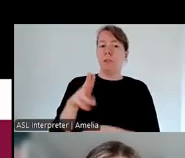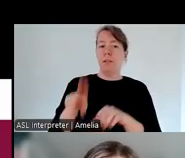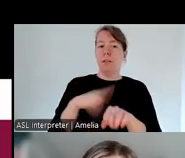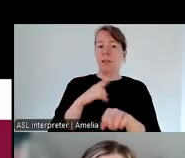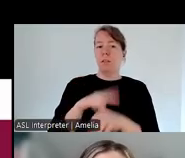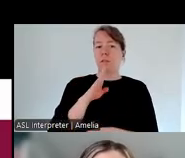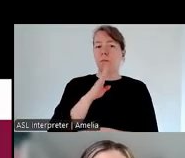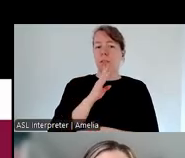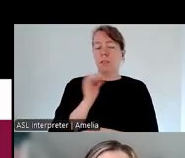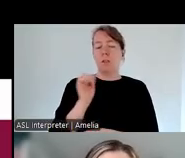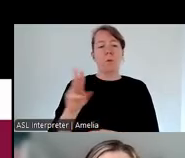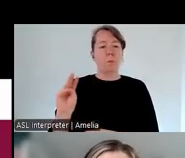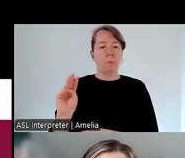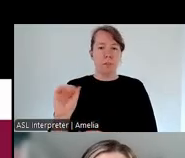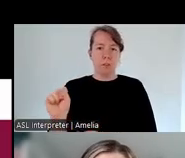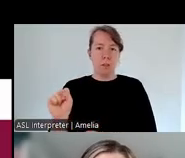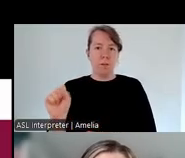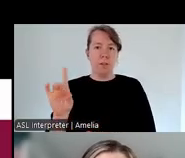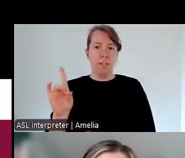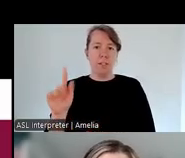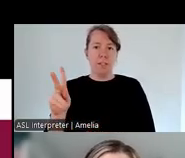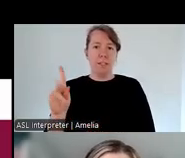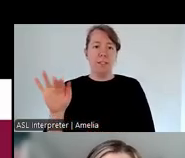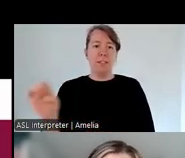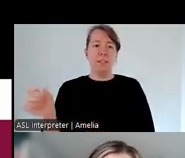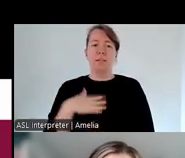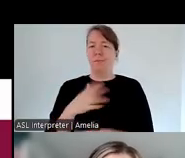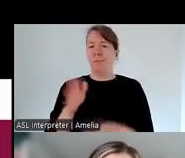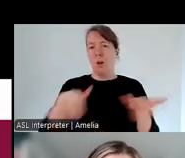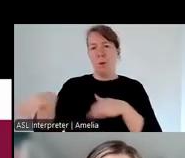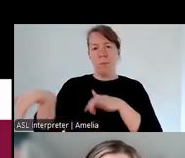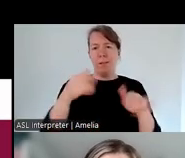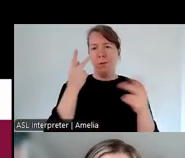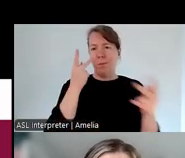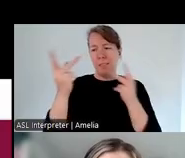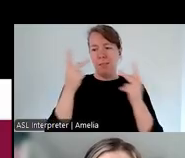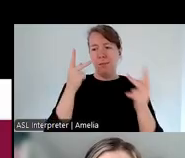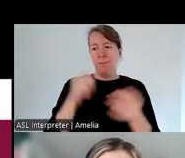are common , um, software programs. Um, instructors typically don't need to